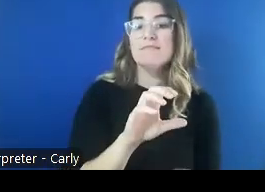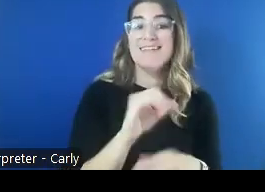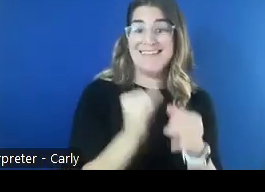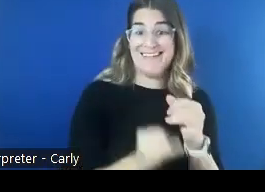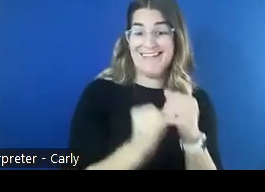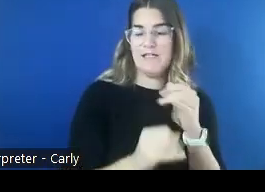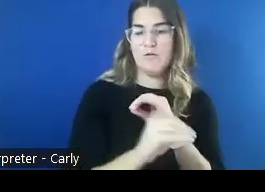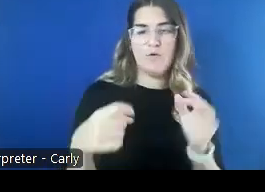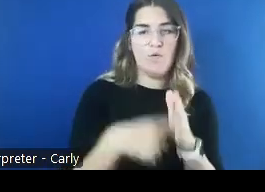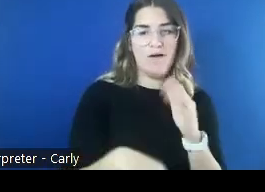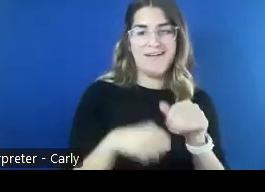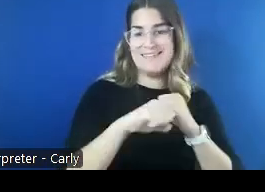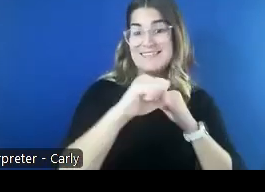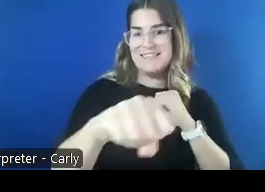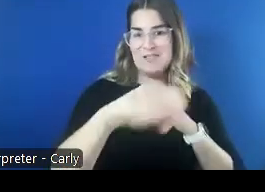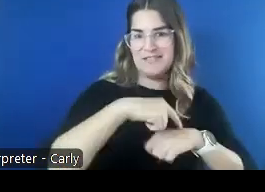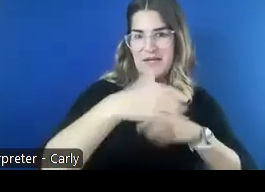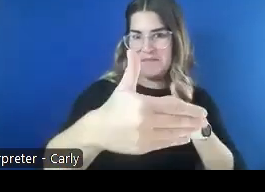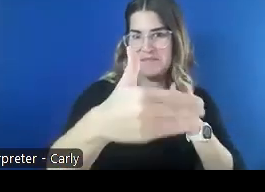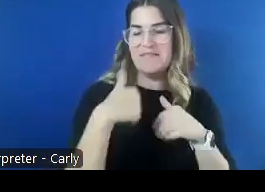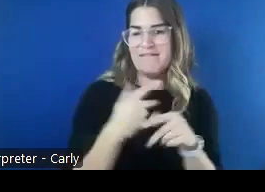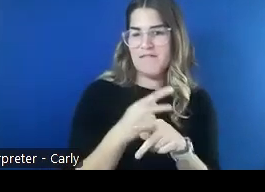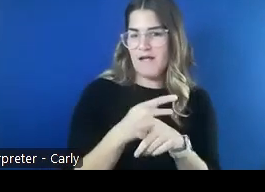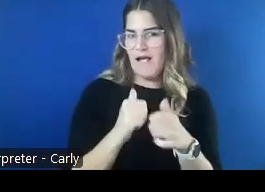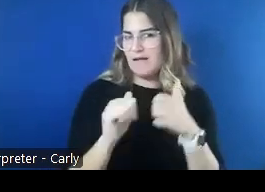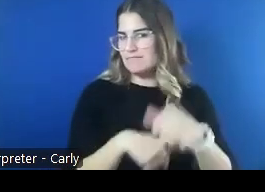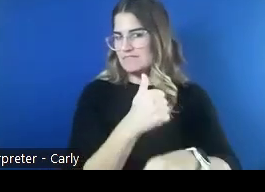right now uh so we really had to think about how we were going to implement that in a sustainable